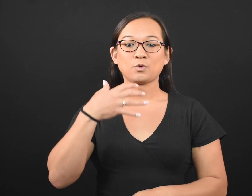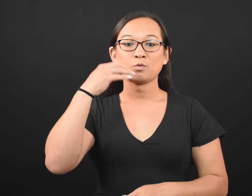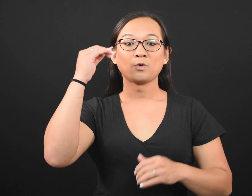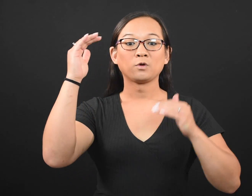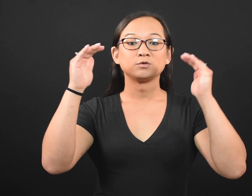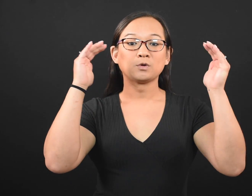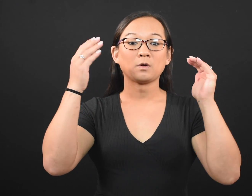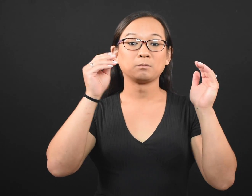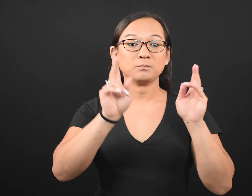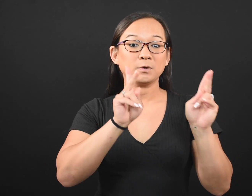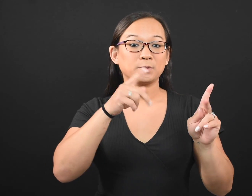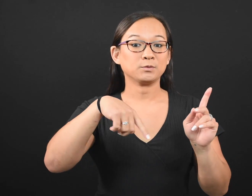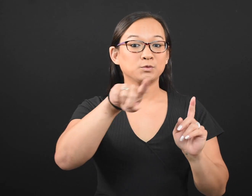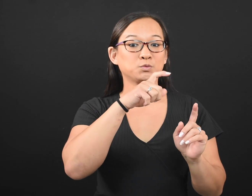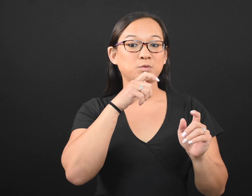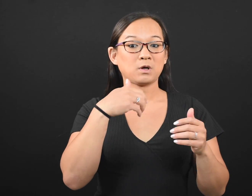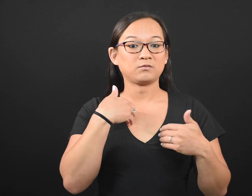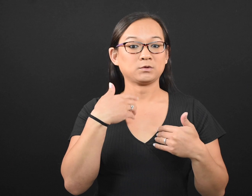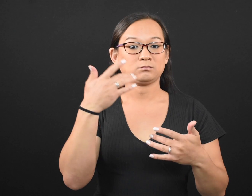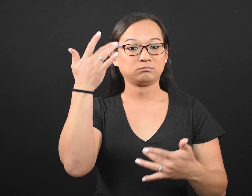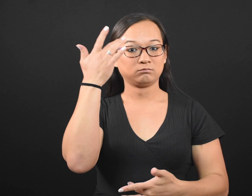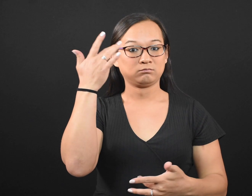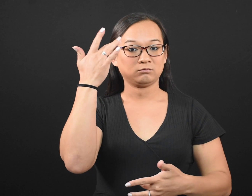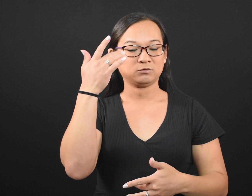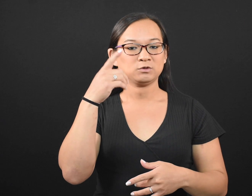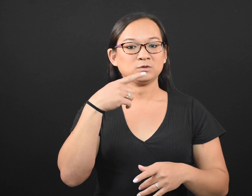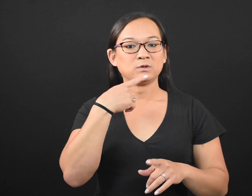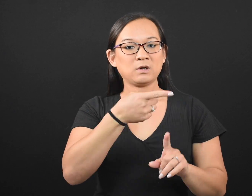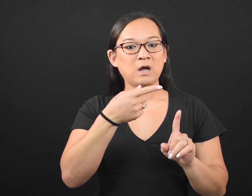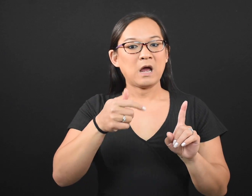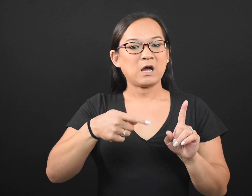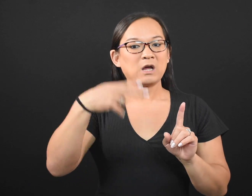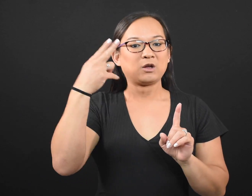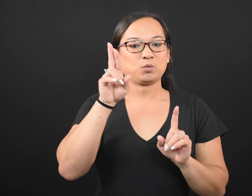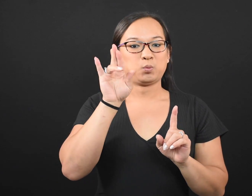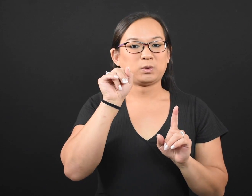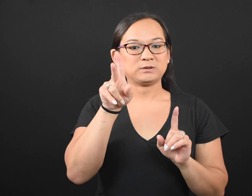Older adults and people who have certain underlying medical conditions are at increased